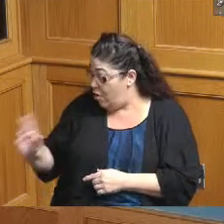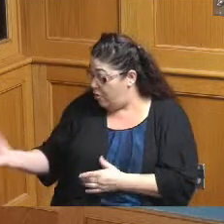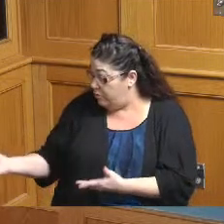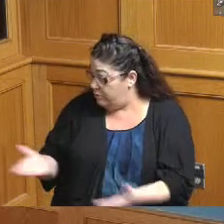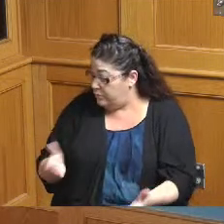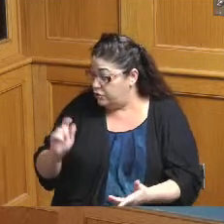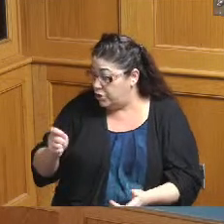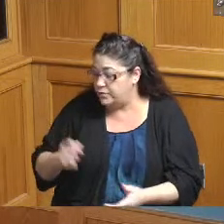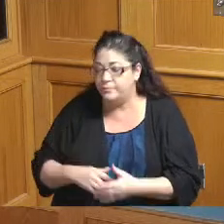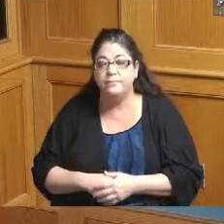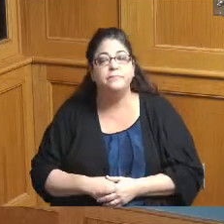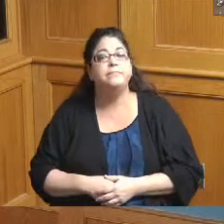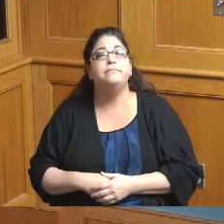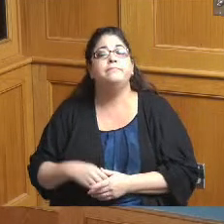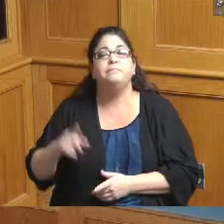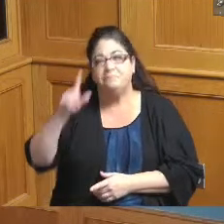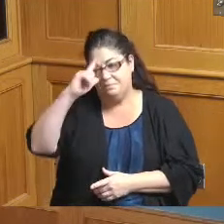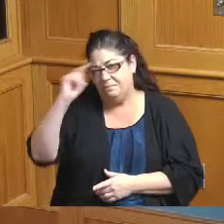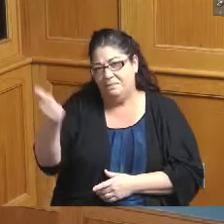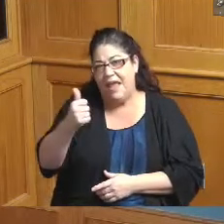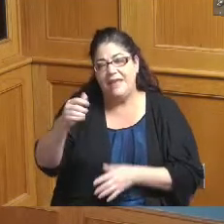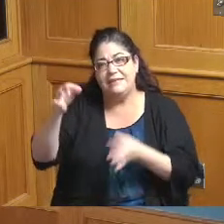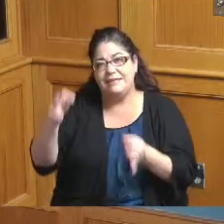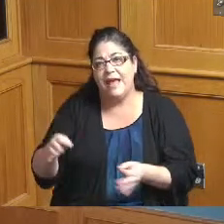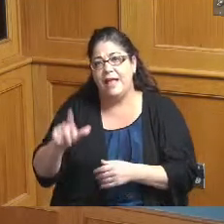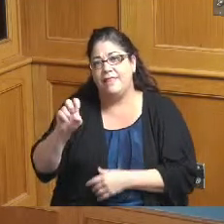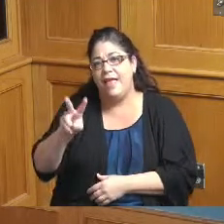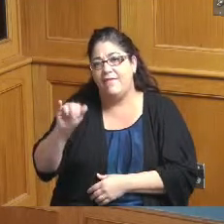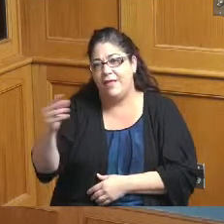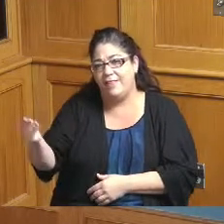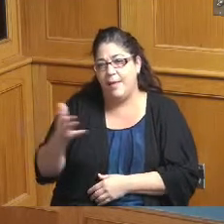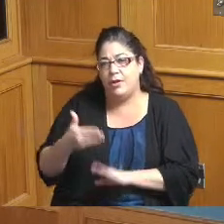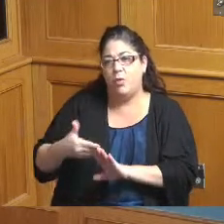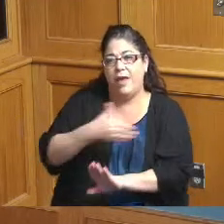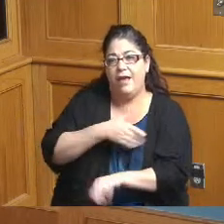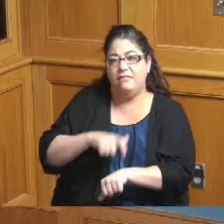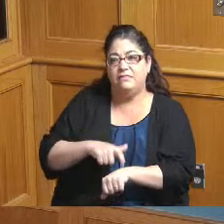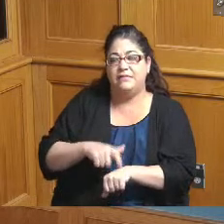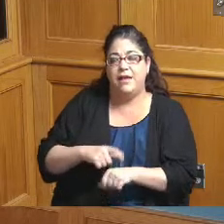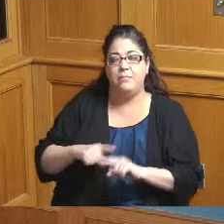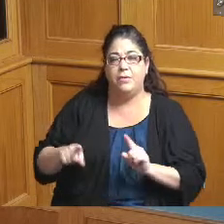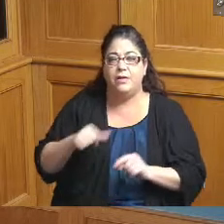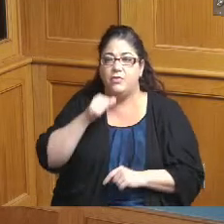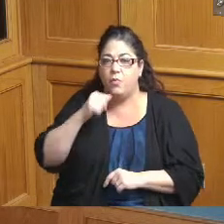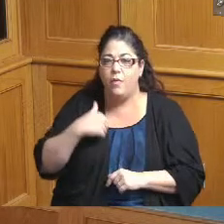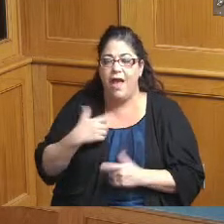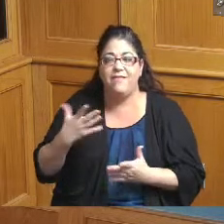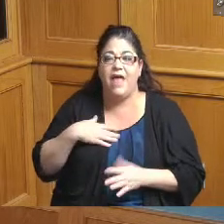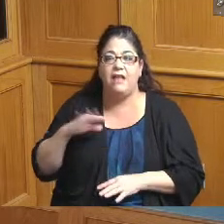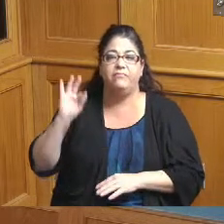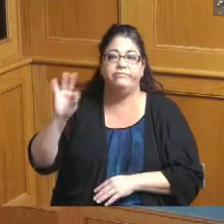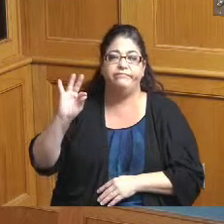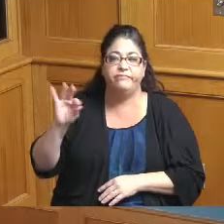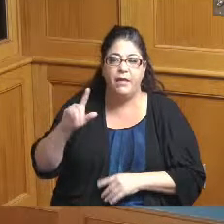they decide on the levy they let me know ahead of time but I don't have a lot of input on that some